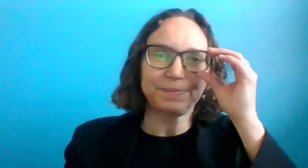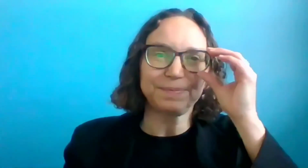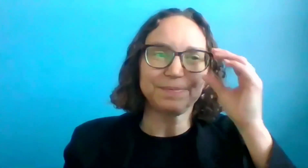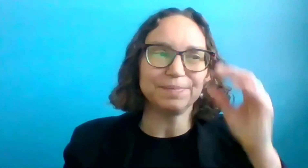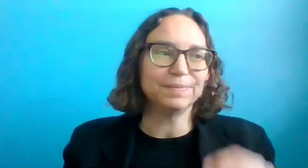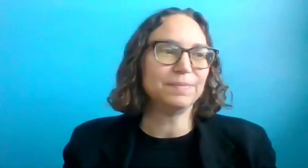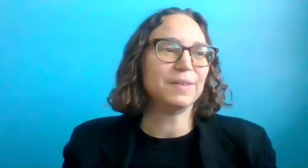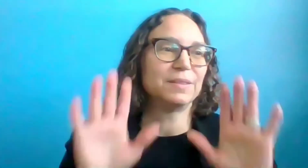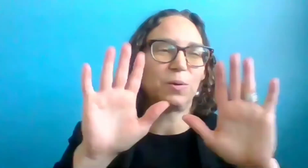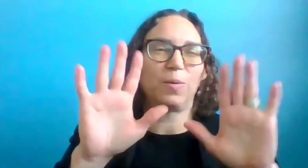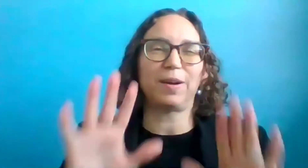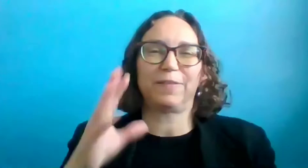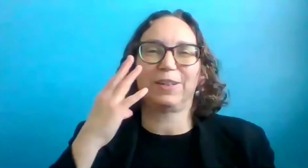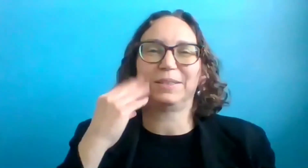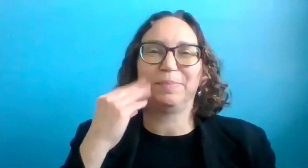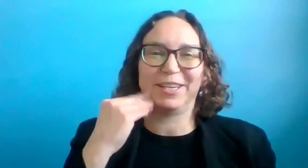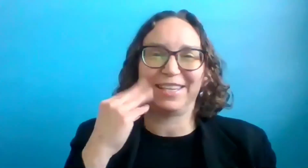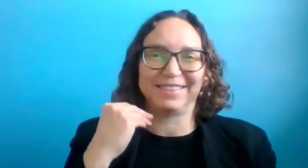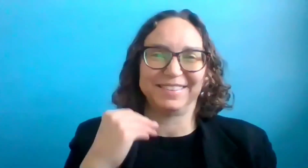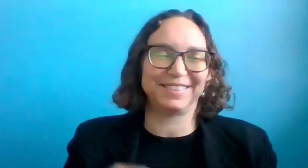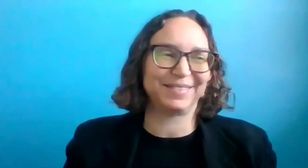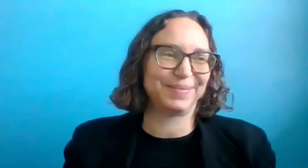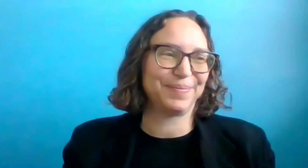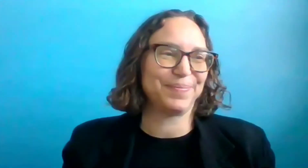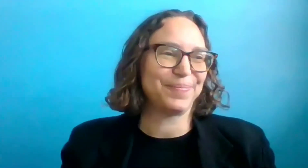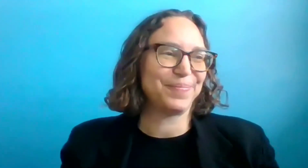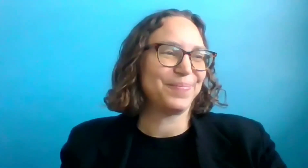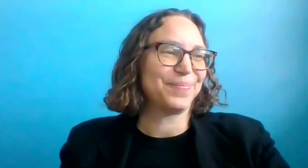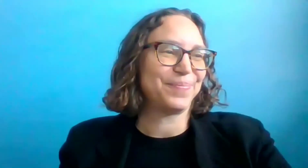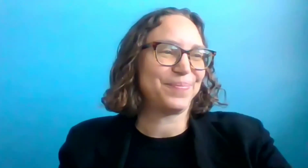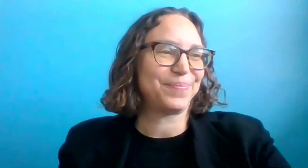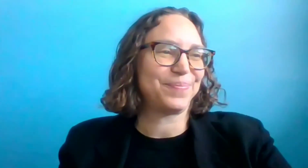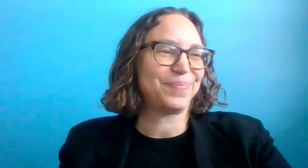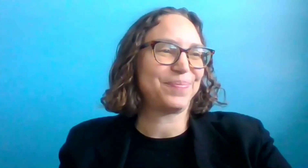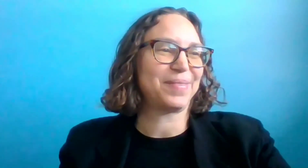throughout the state of Minnesota. It was a wonderful experience.